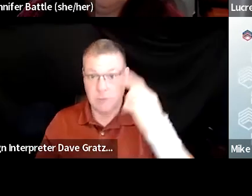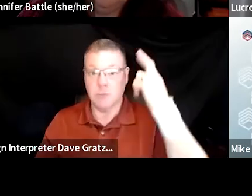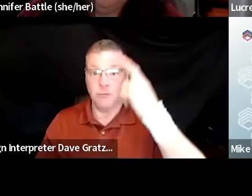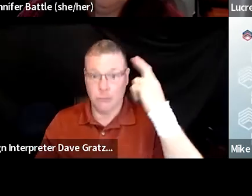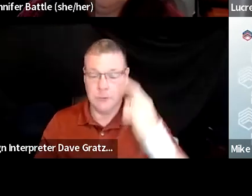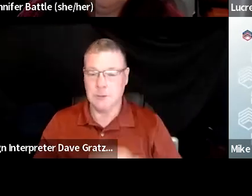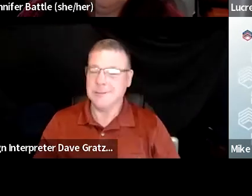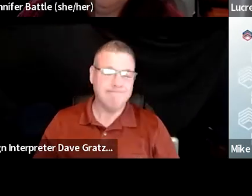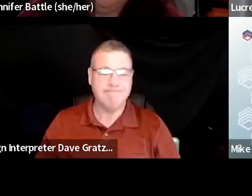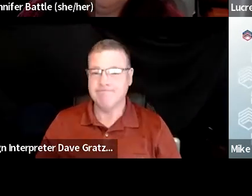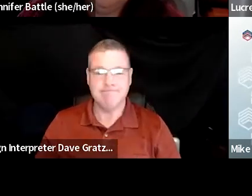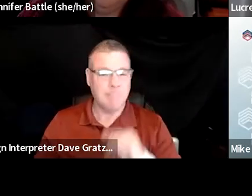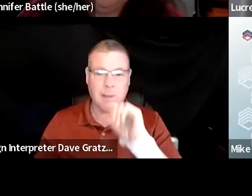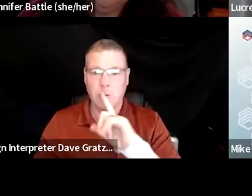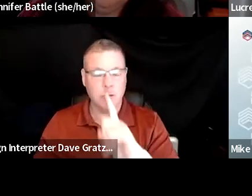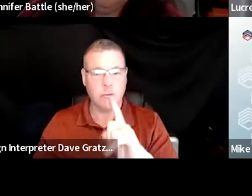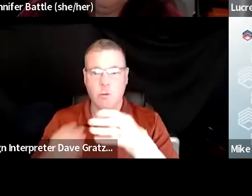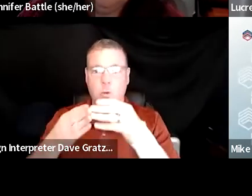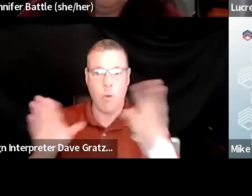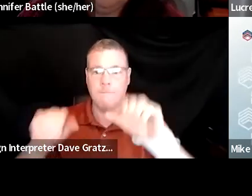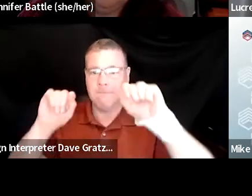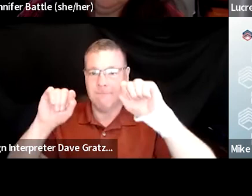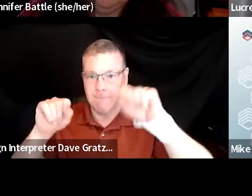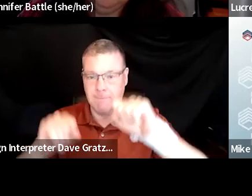We're not sure about the overall feasibility and costs.